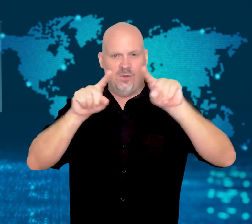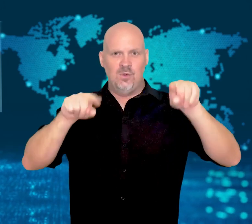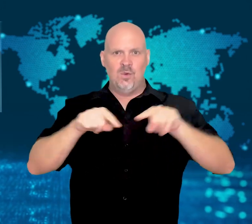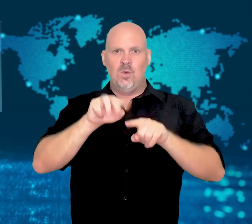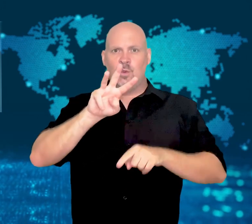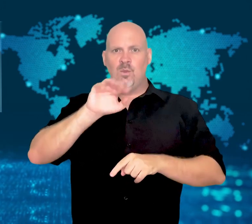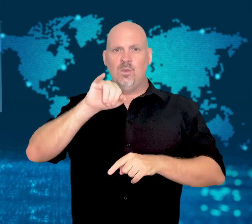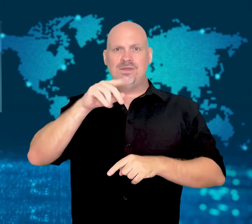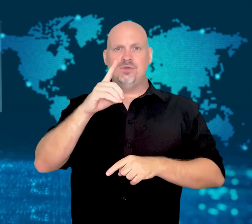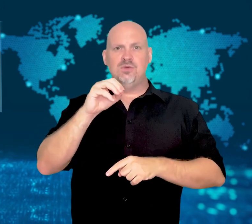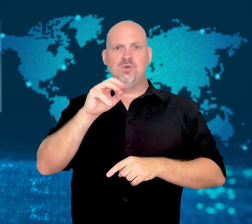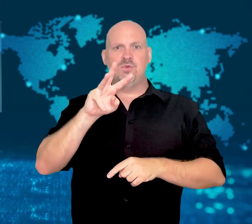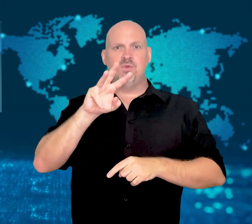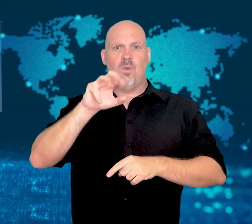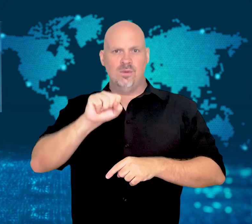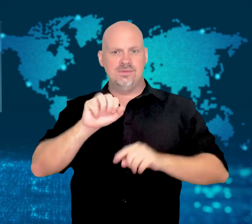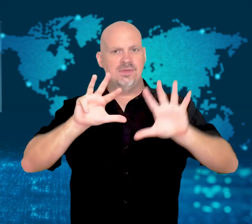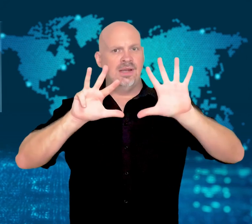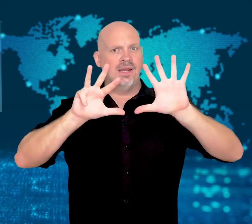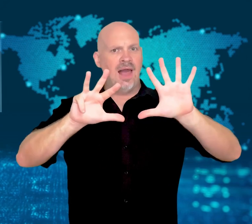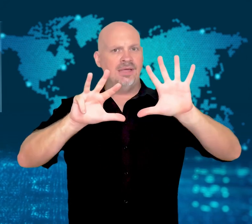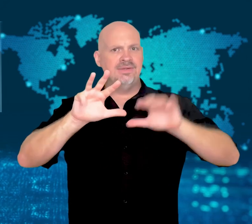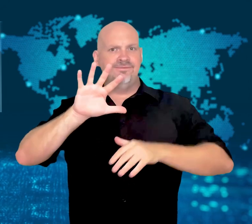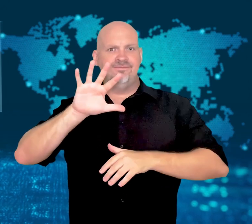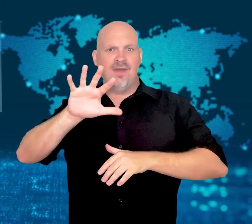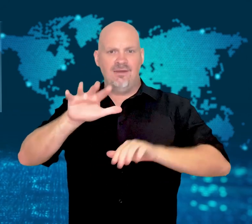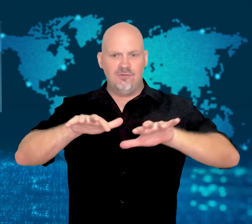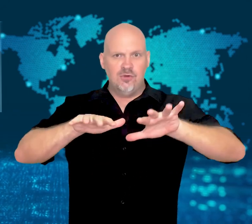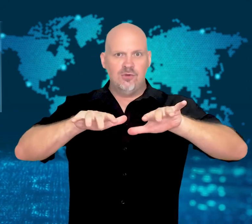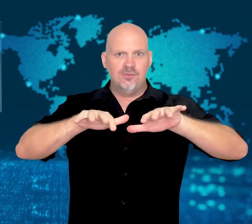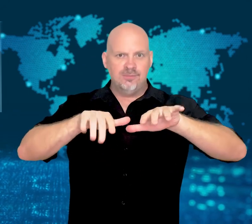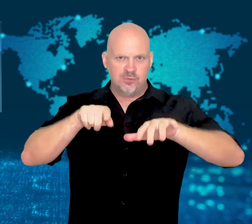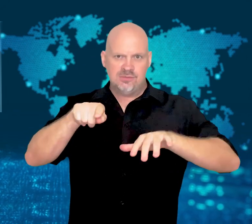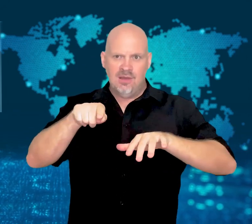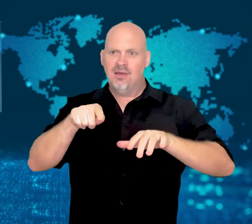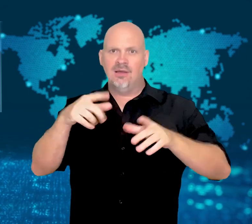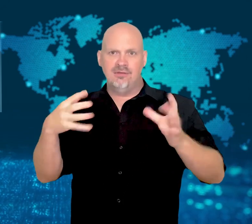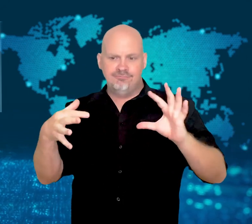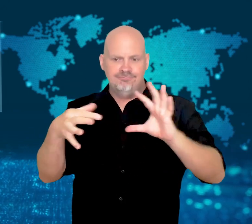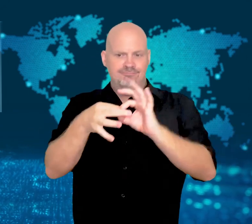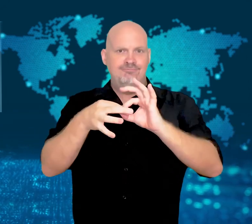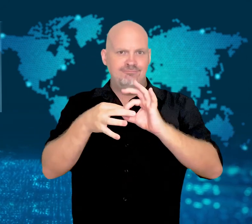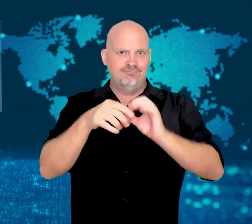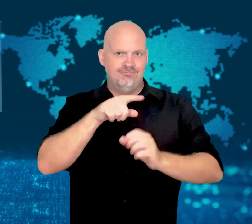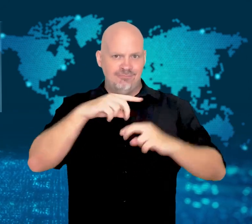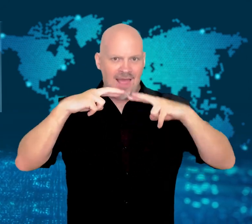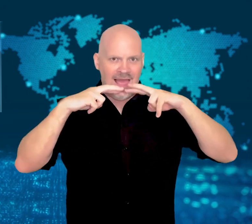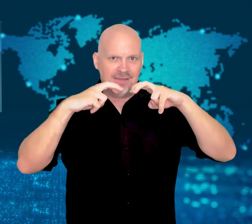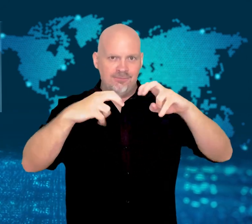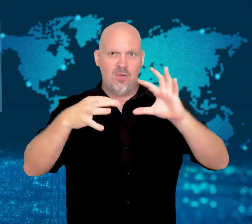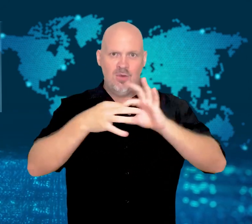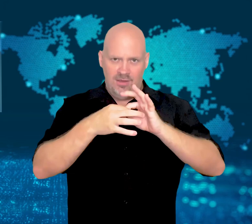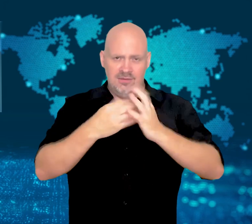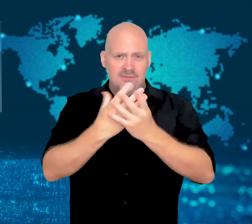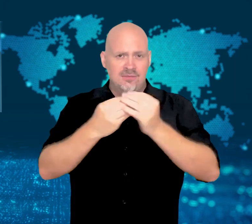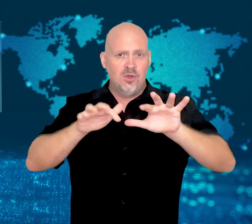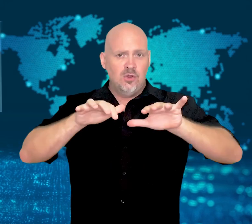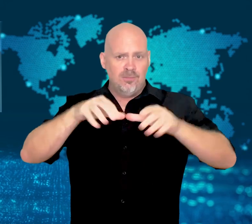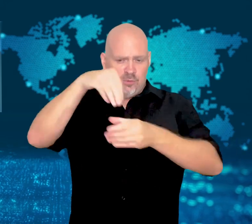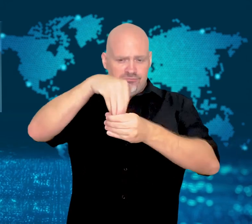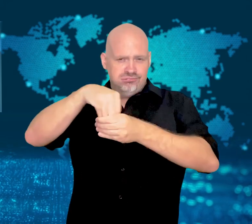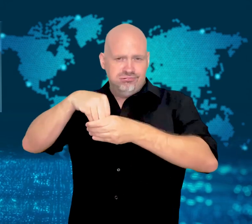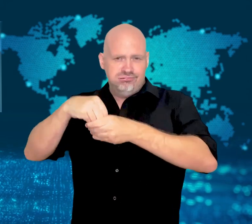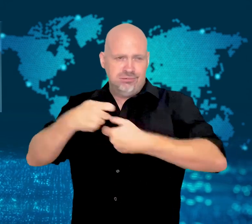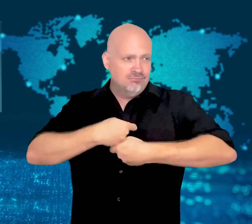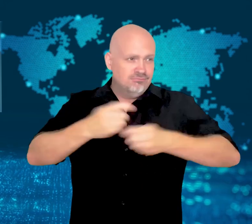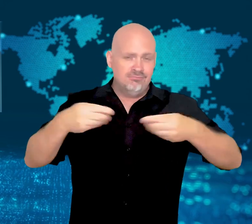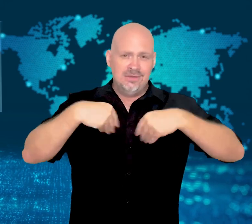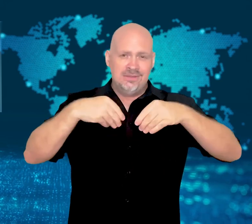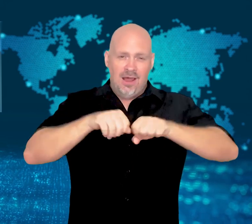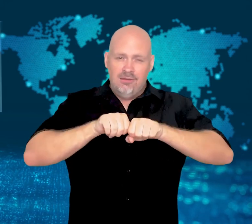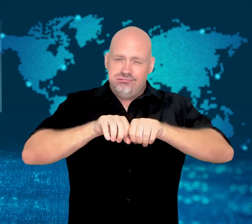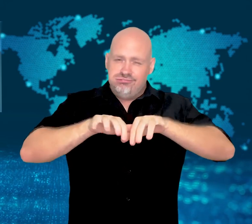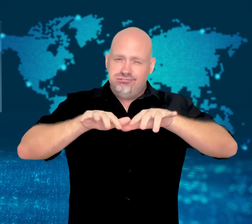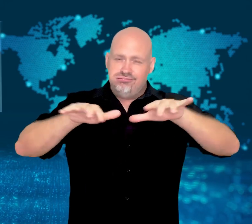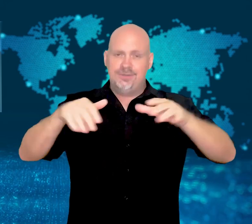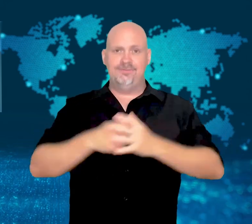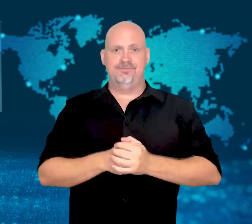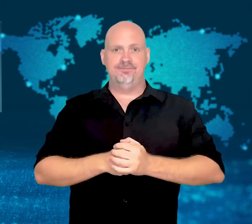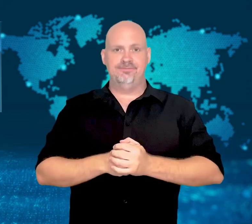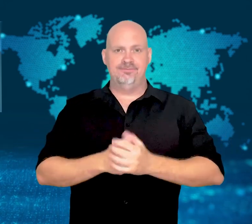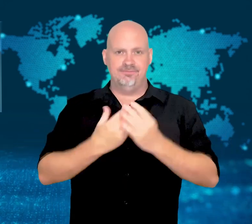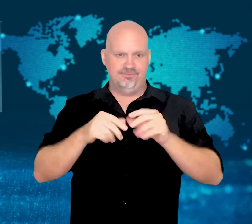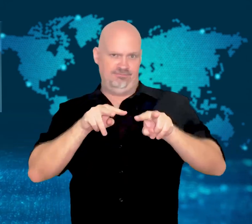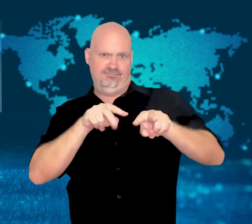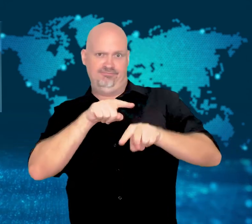IE was considered the "gateway" to the internet when Microsoft first released it.